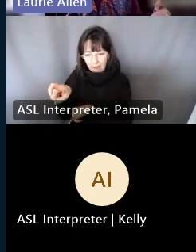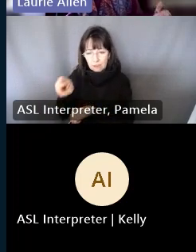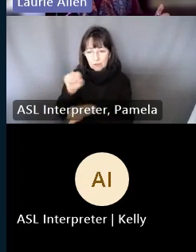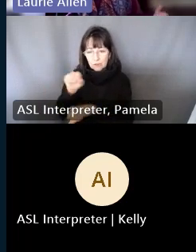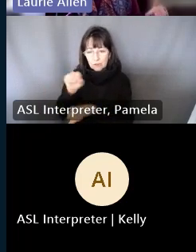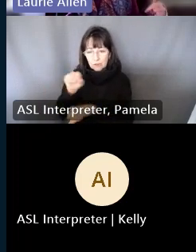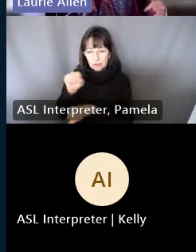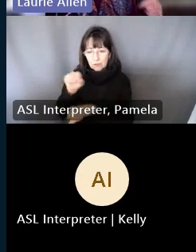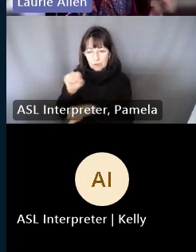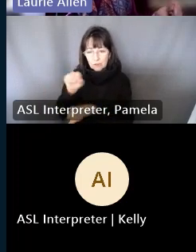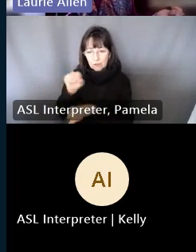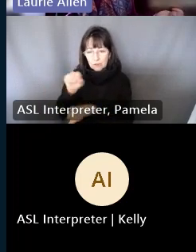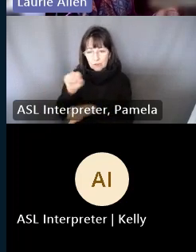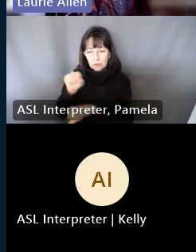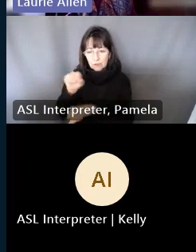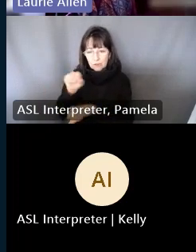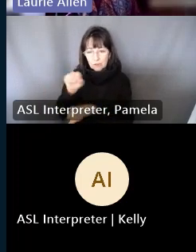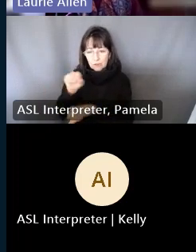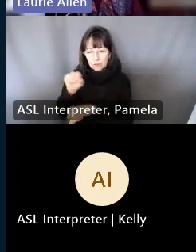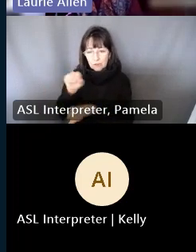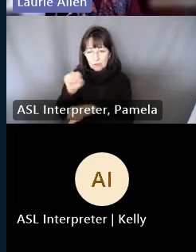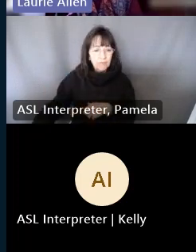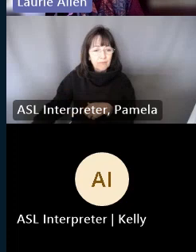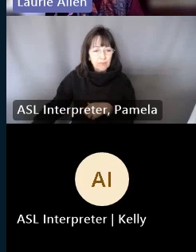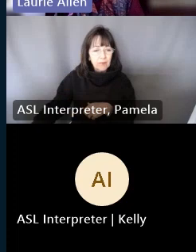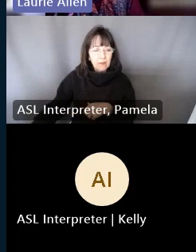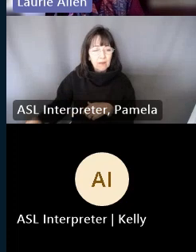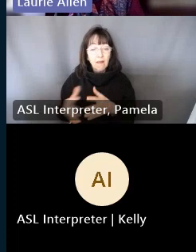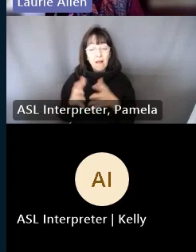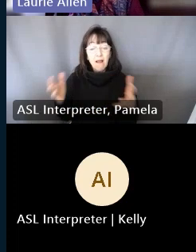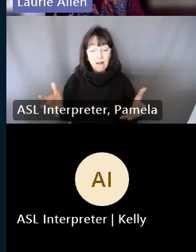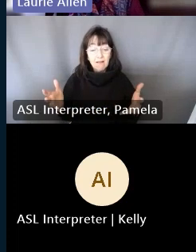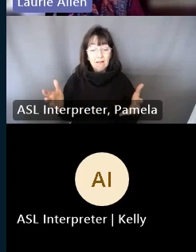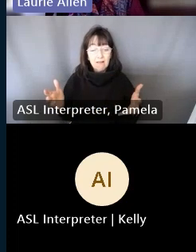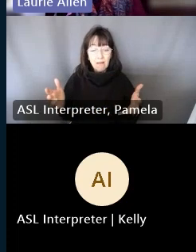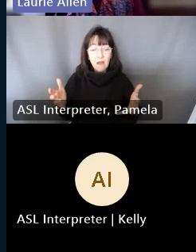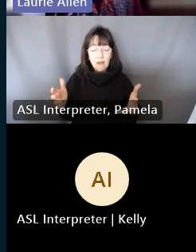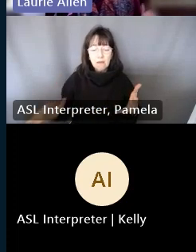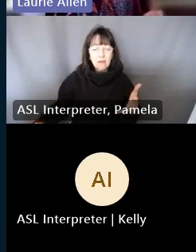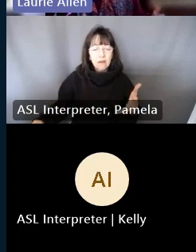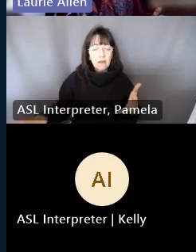And so there are a lot of features that you've got available in M365 products today that you may not be aware of.